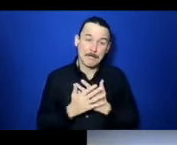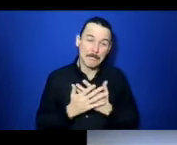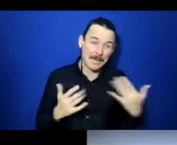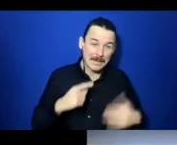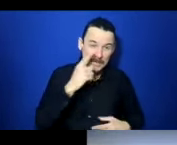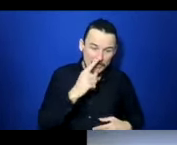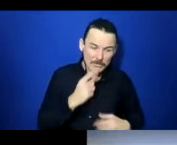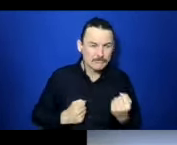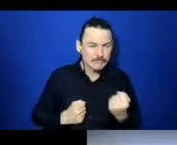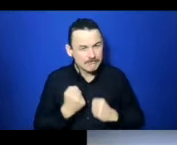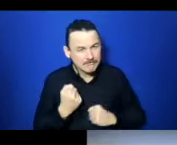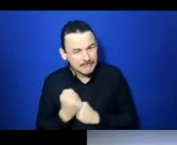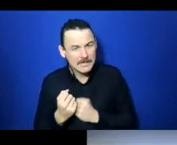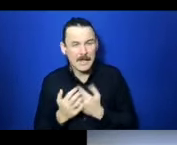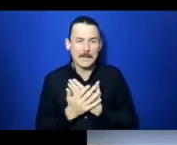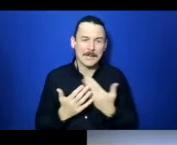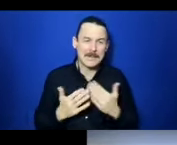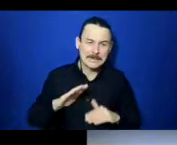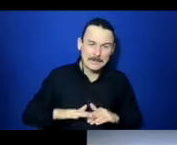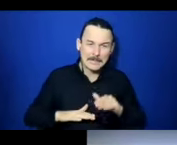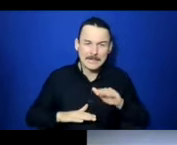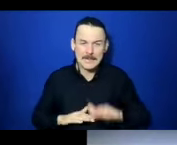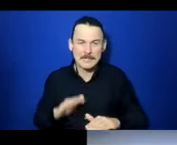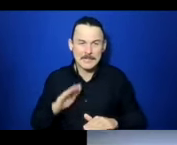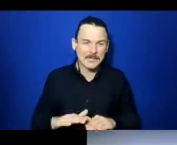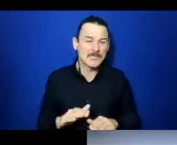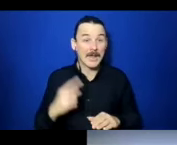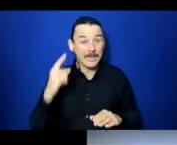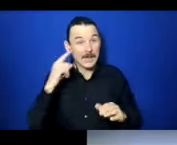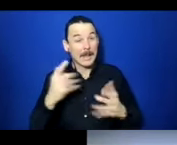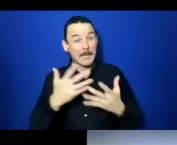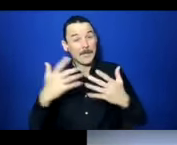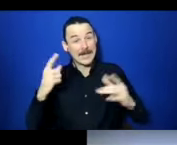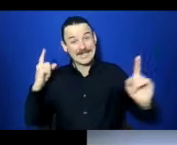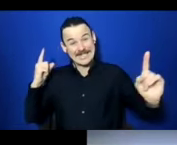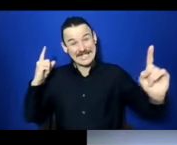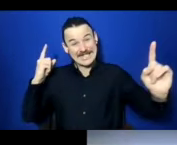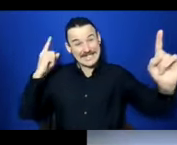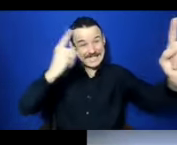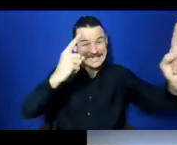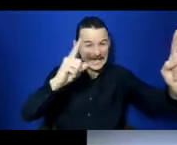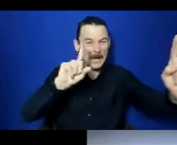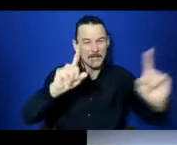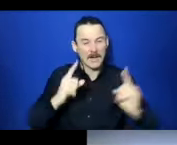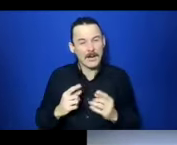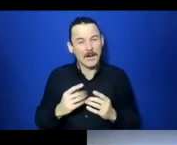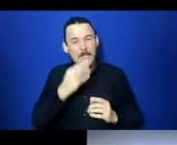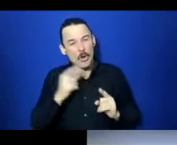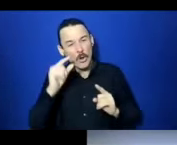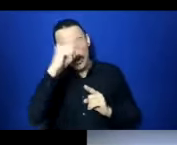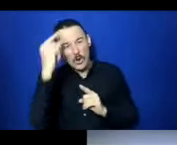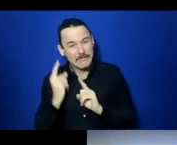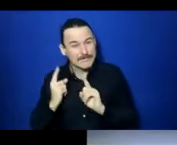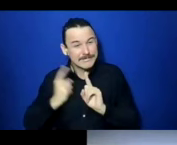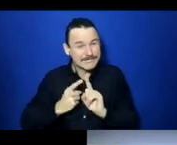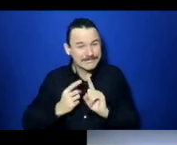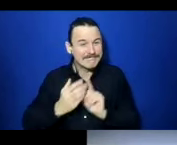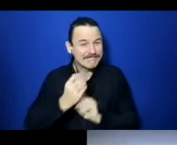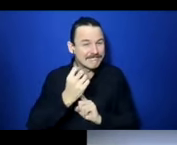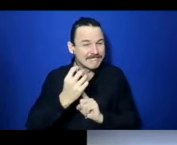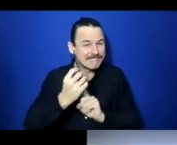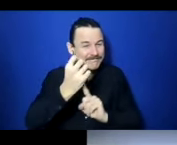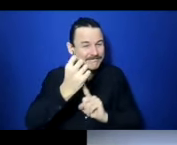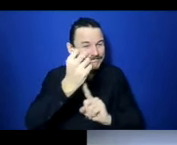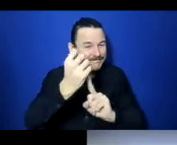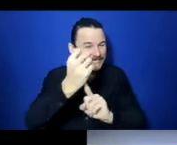So think big but think big in a smaller, you know take small steps to get to that bigger solution.